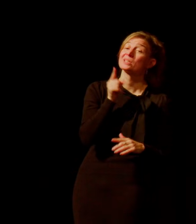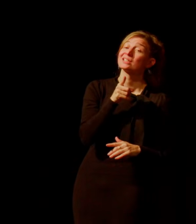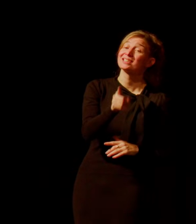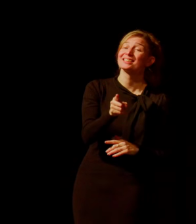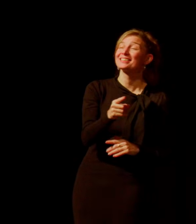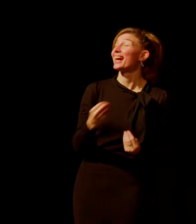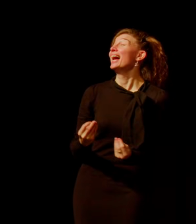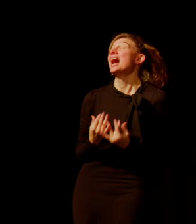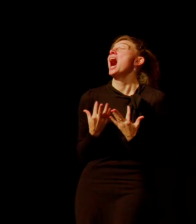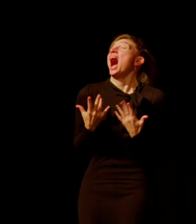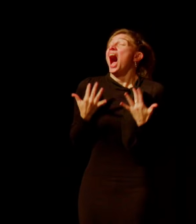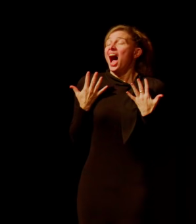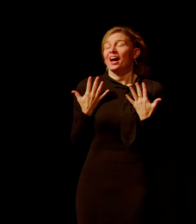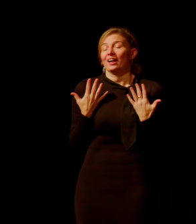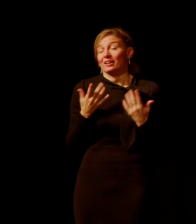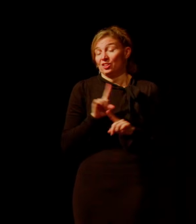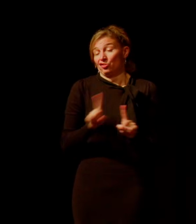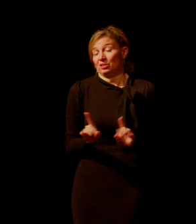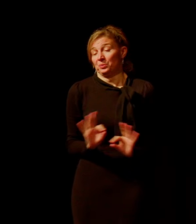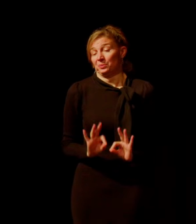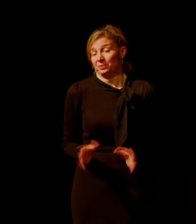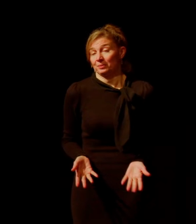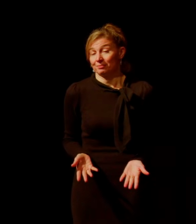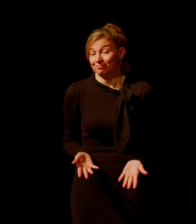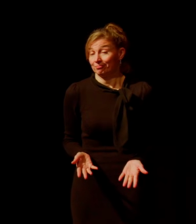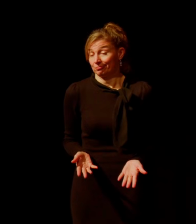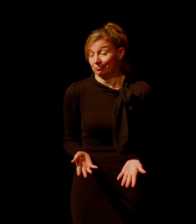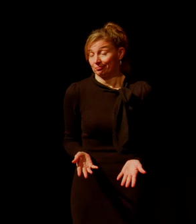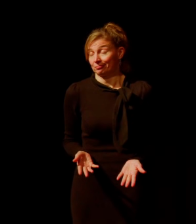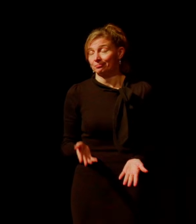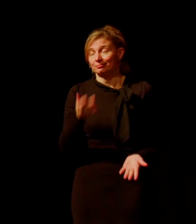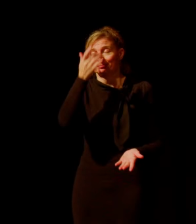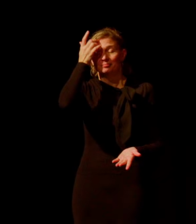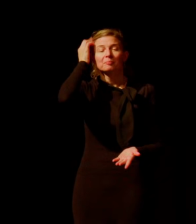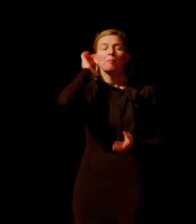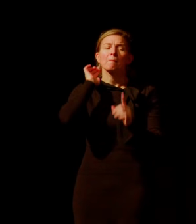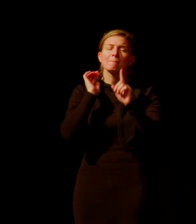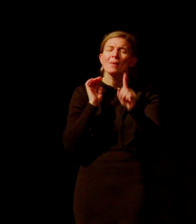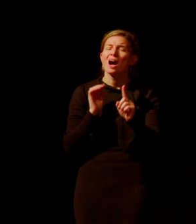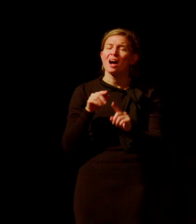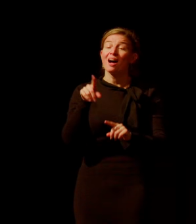Now, on a more serious note, why do you voluntarily take the pill